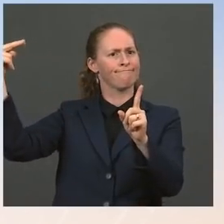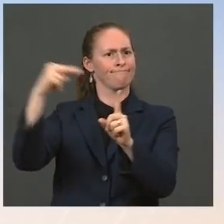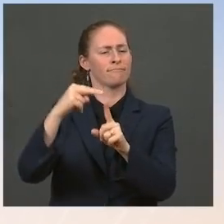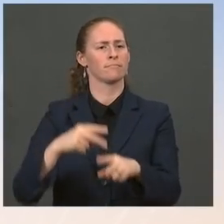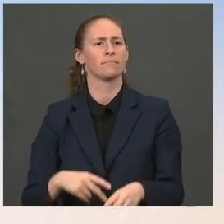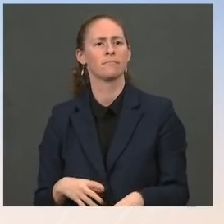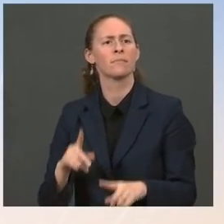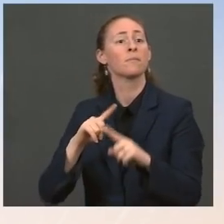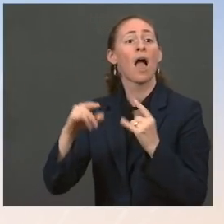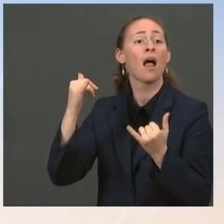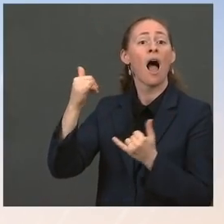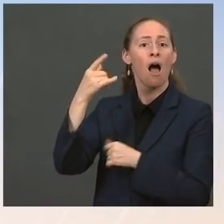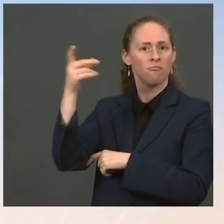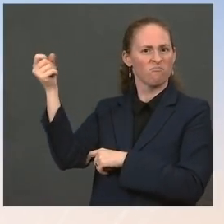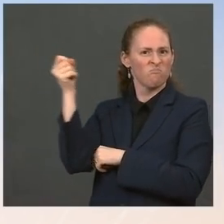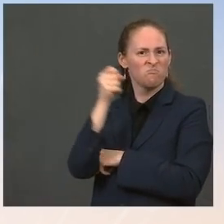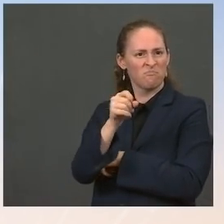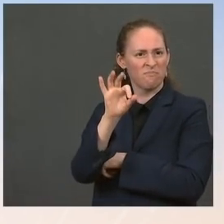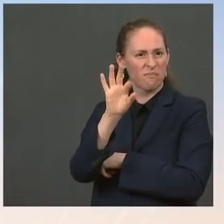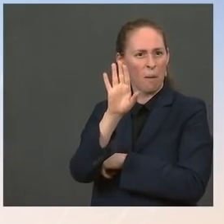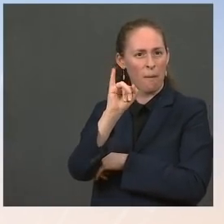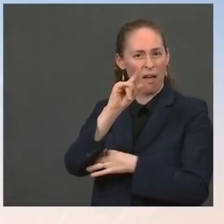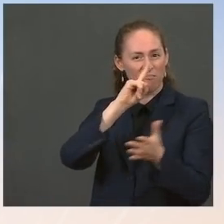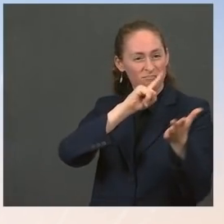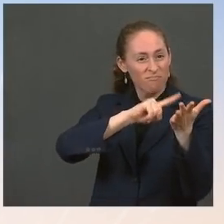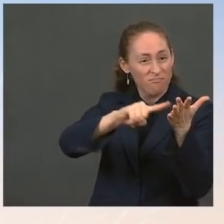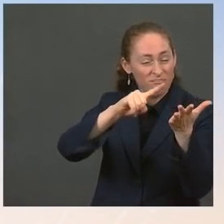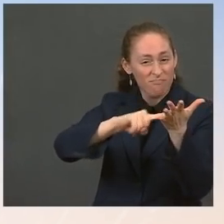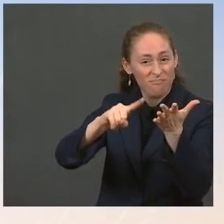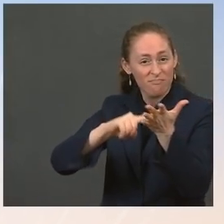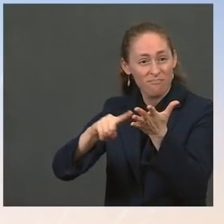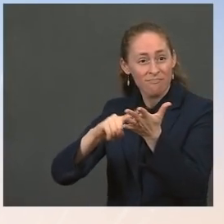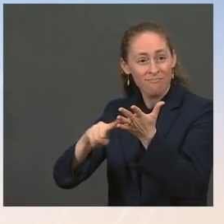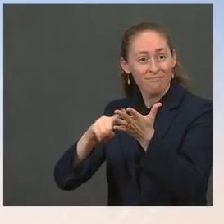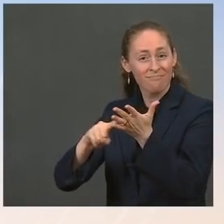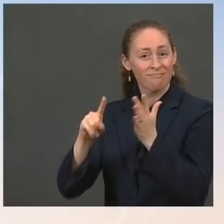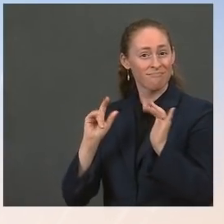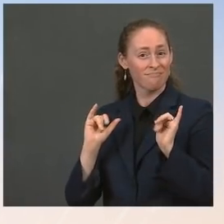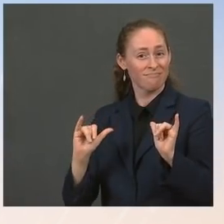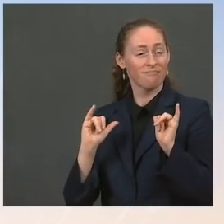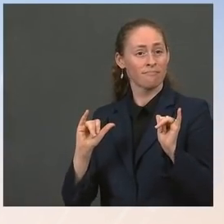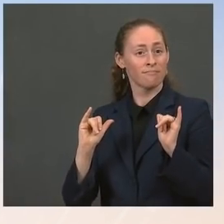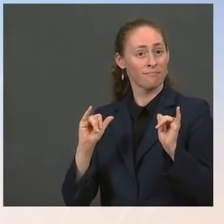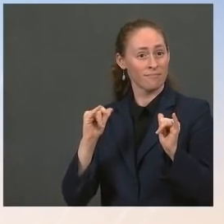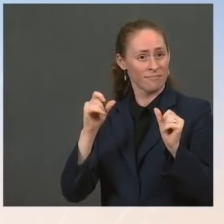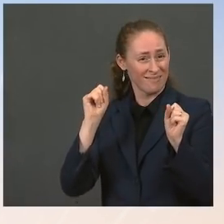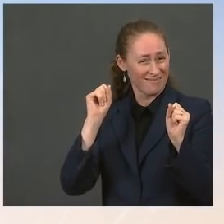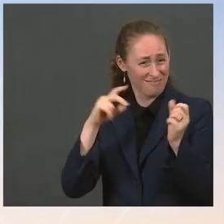Something that the School Boards Association is asking for is for the administration to consider using the PATRIOT Act